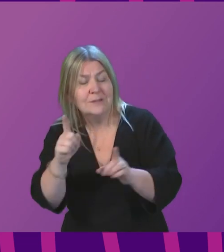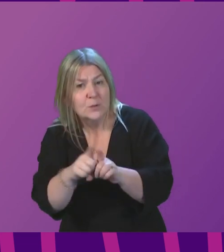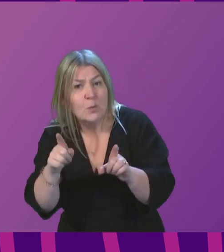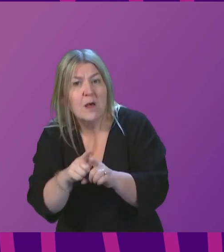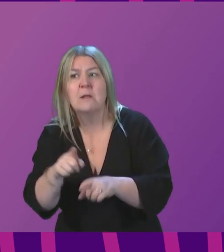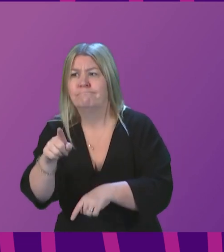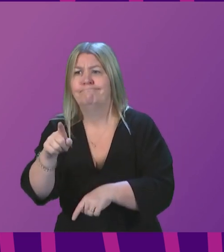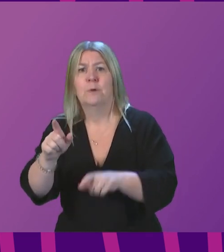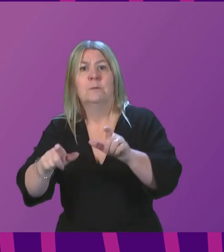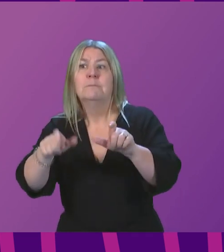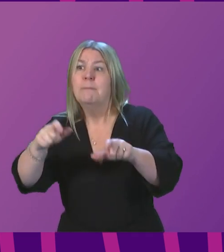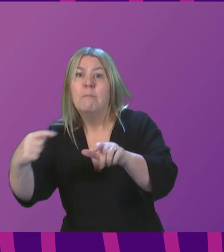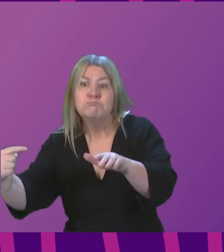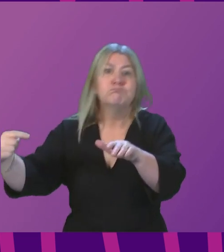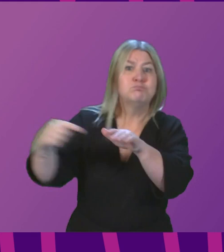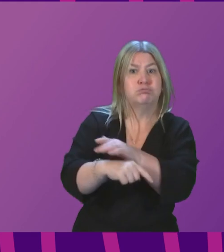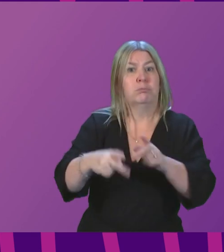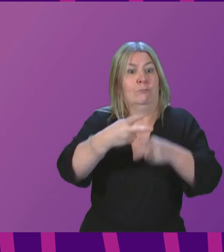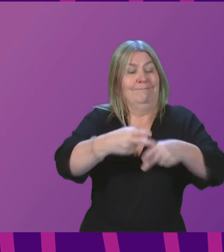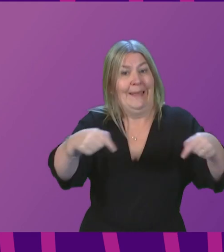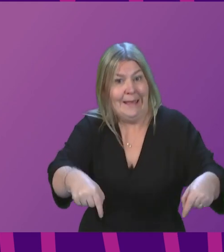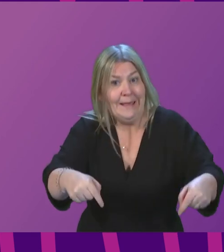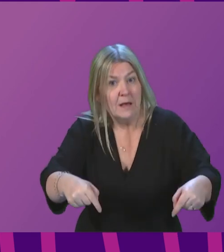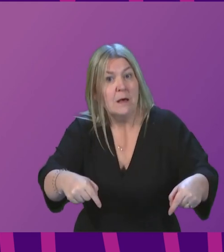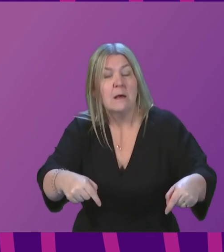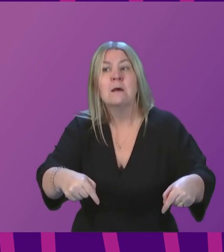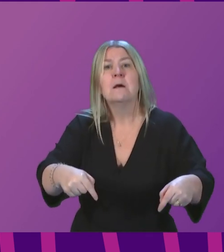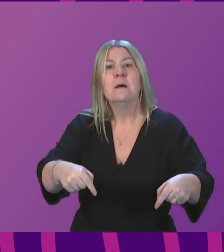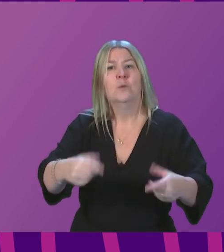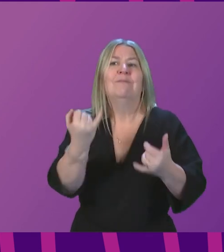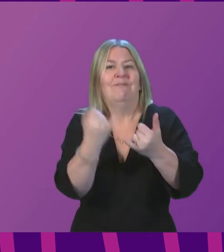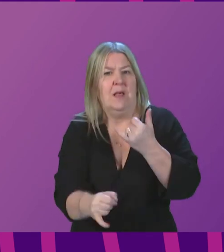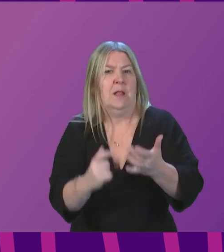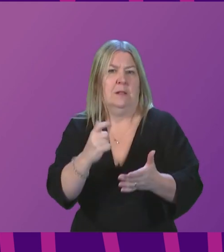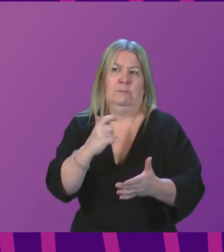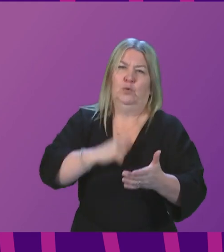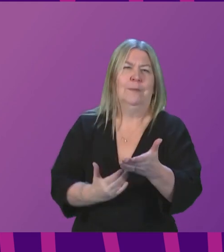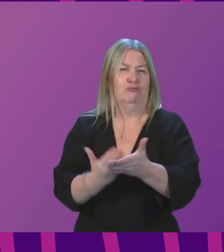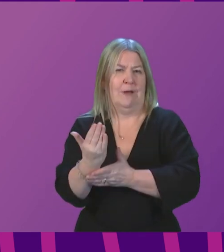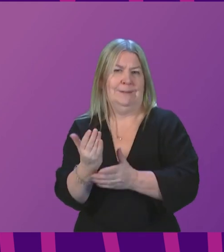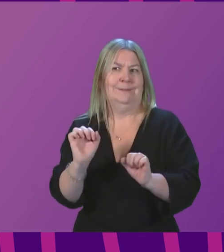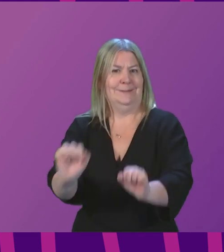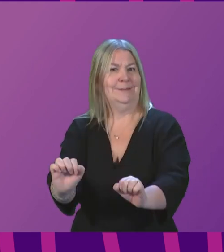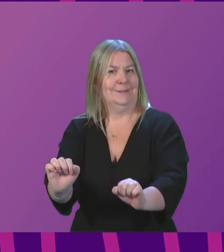“would fail to meet the UK’s human rights obligations and risk exacerbating the already unacceptable backlog”.